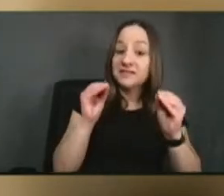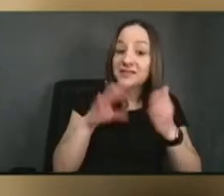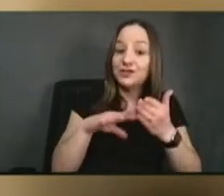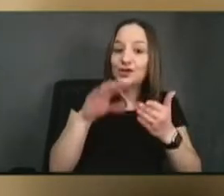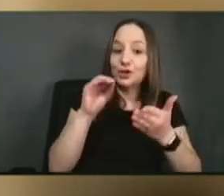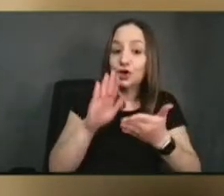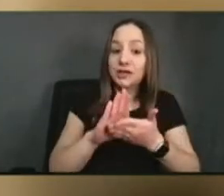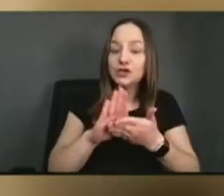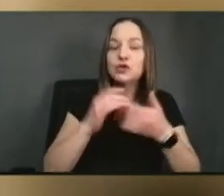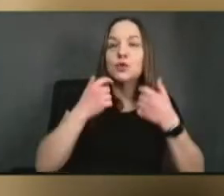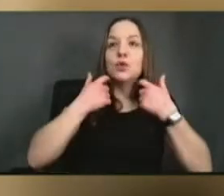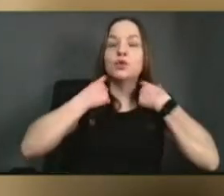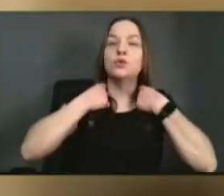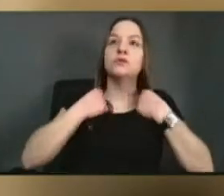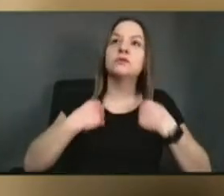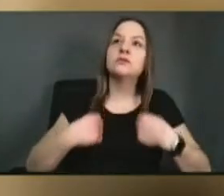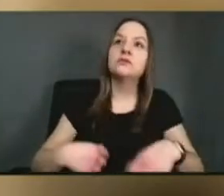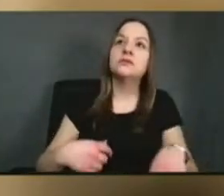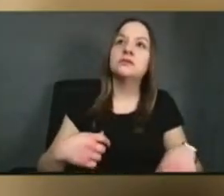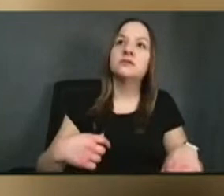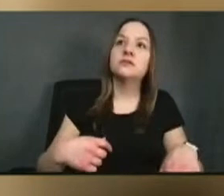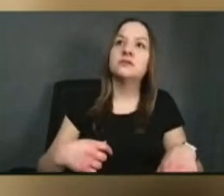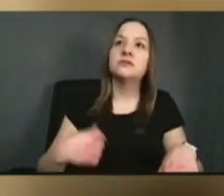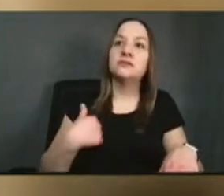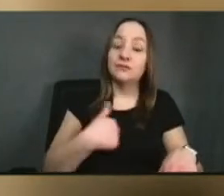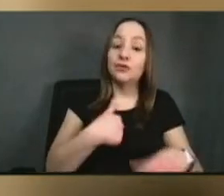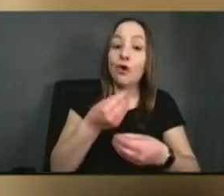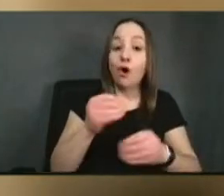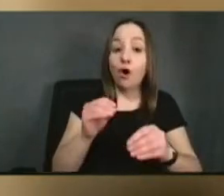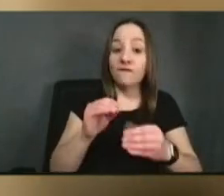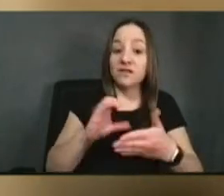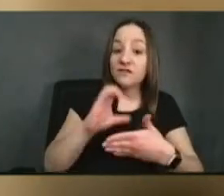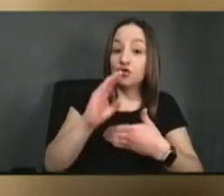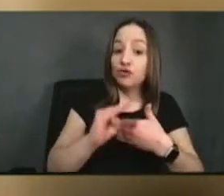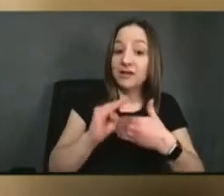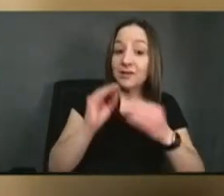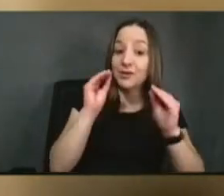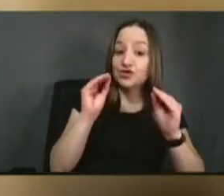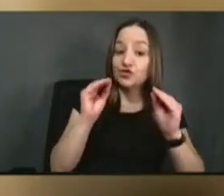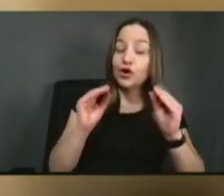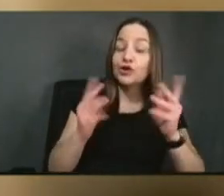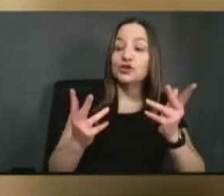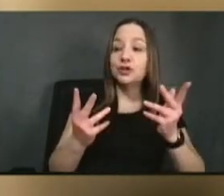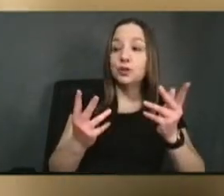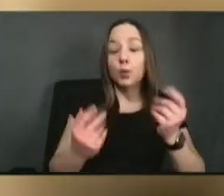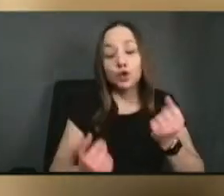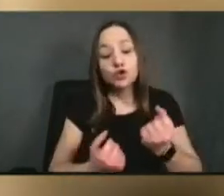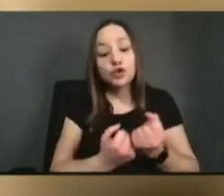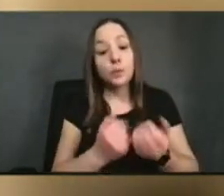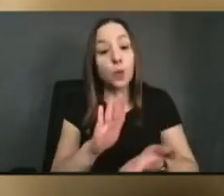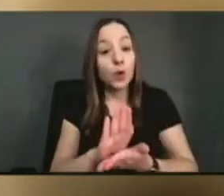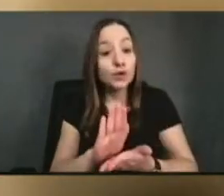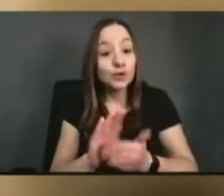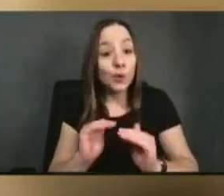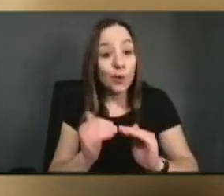particularly the Office of teaching Learning in schools, I can say in our office of